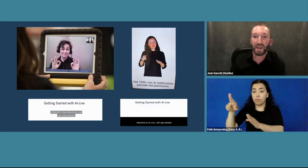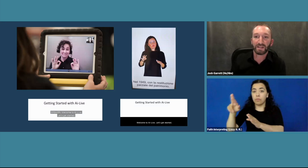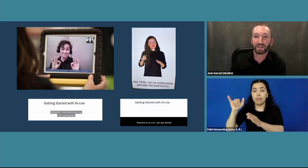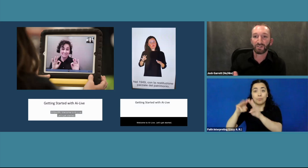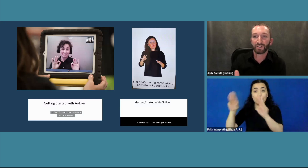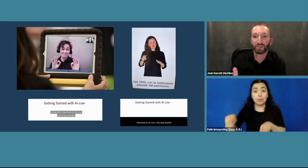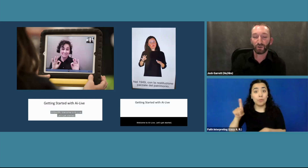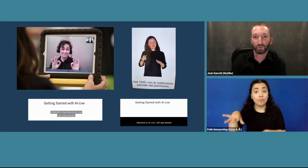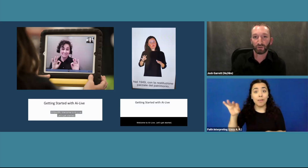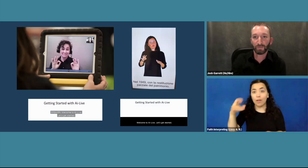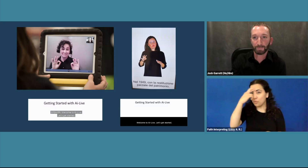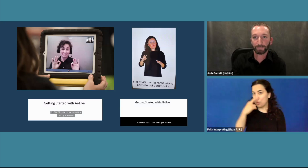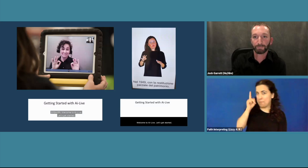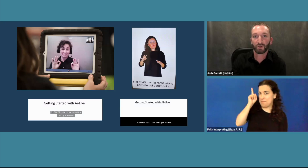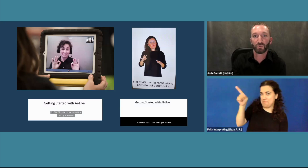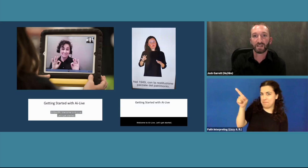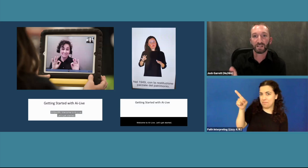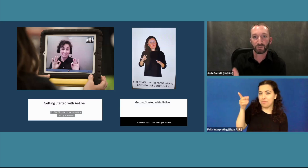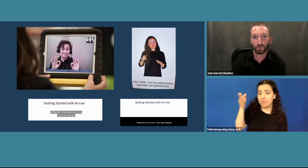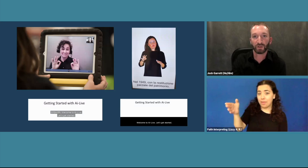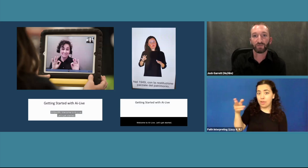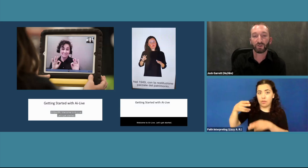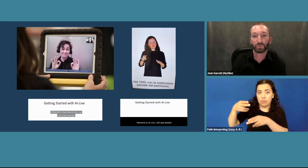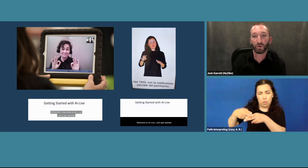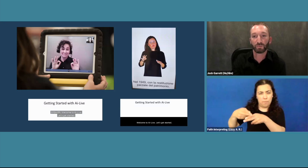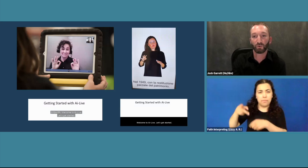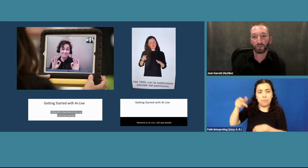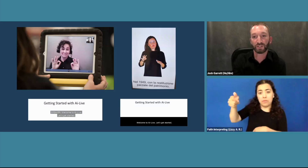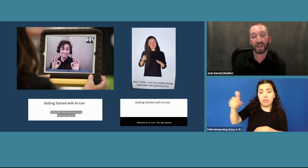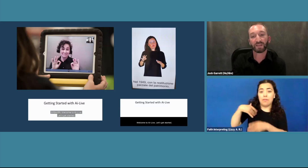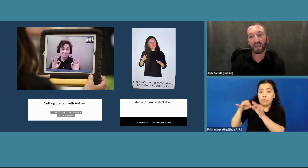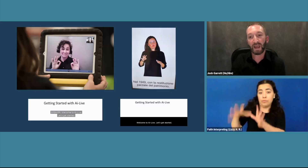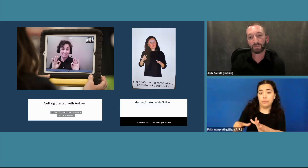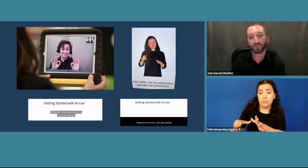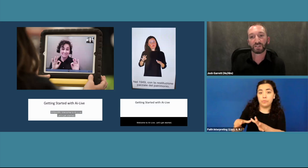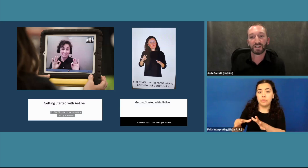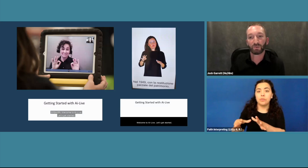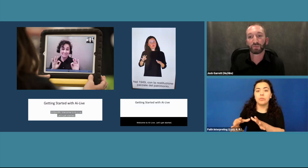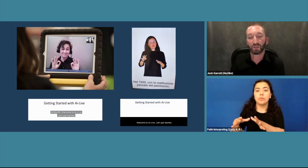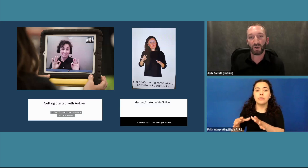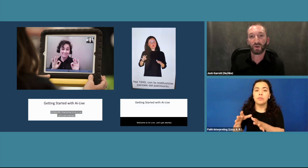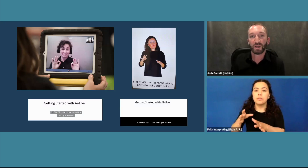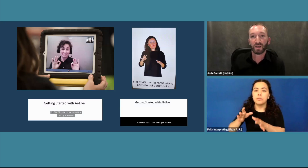and there's an interpreter who is interpreting for a spoken portion and then captions down below.